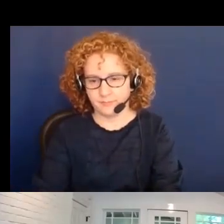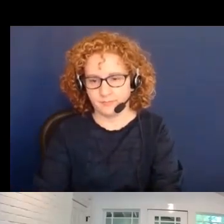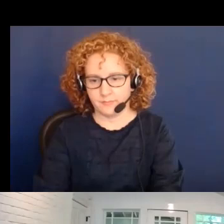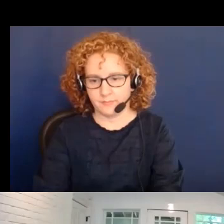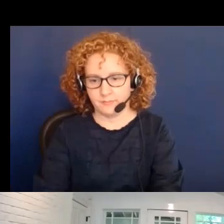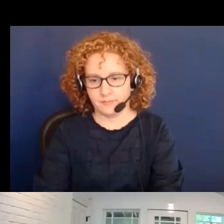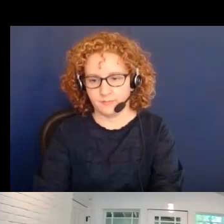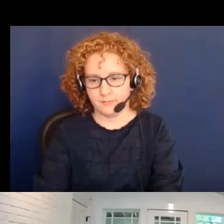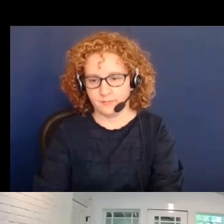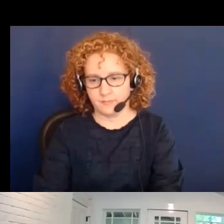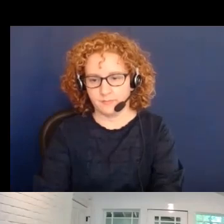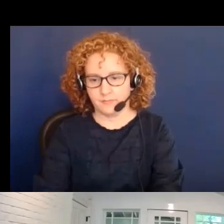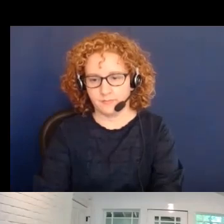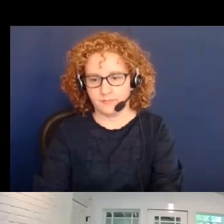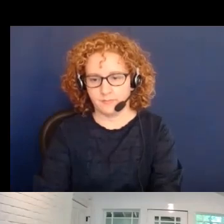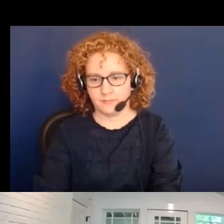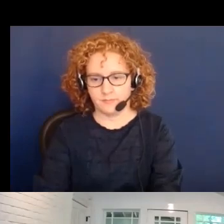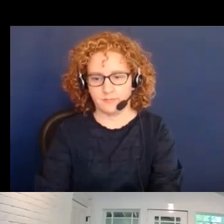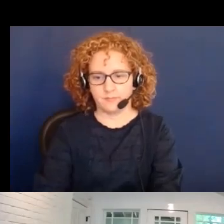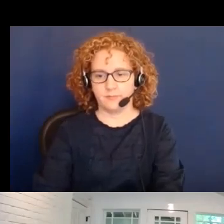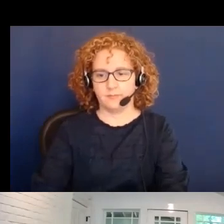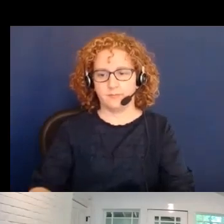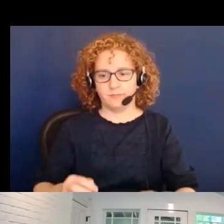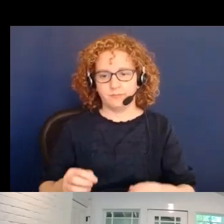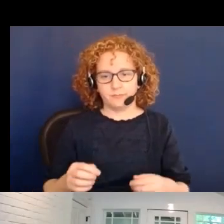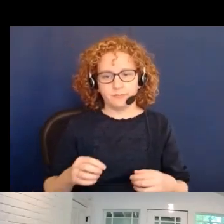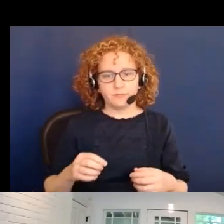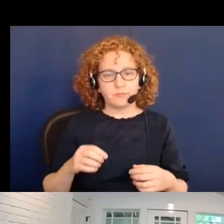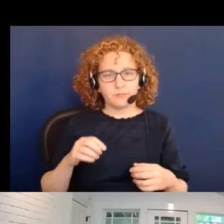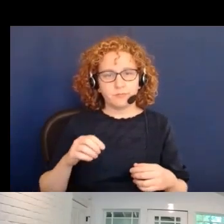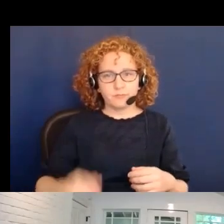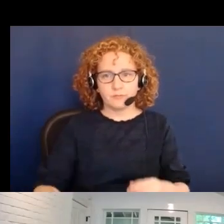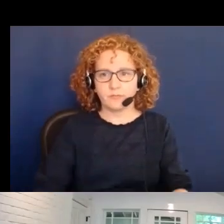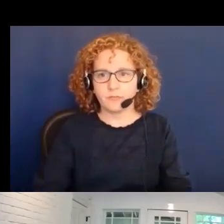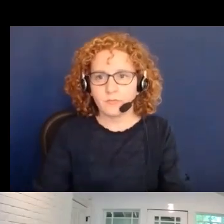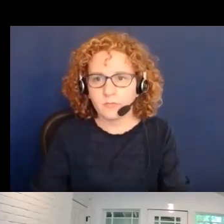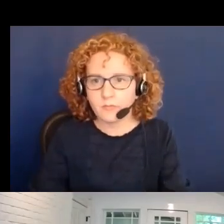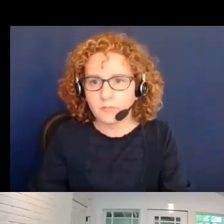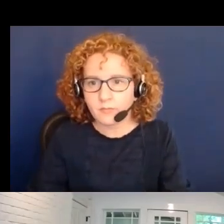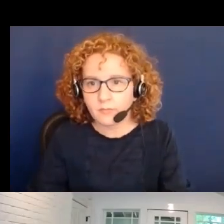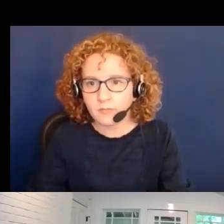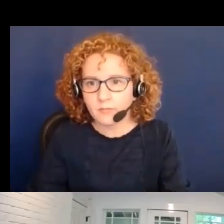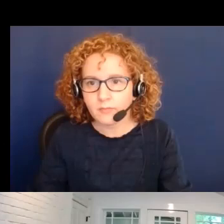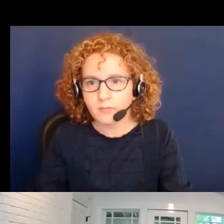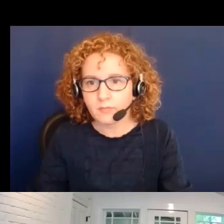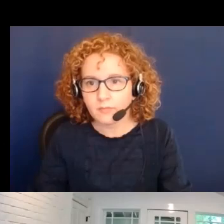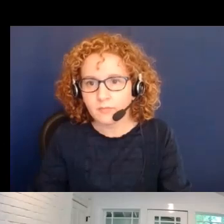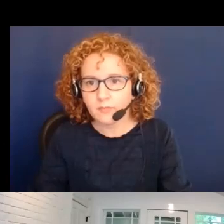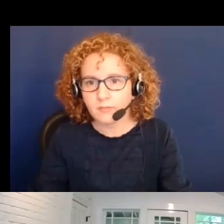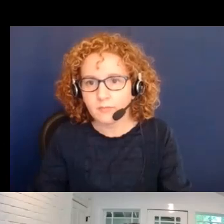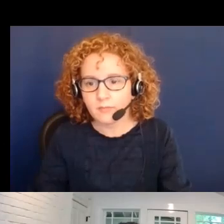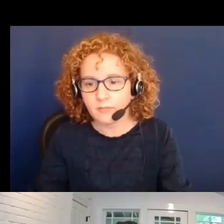be based primarily on CDC's travel health notice determinations. Department of State also takes